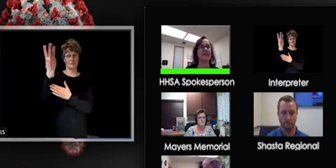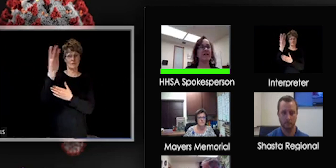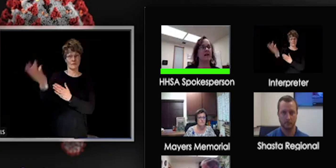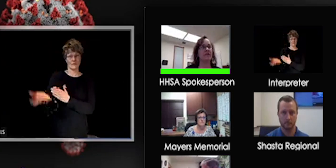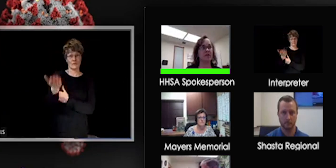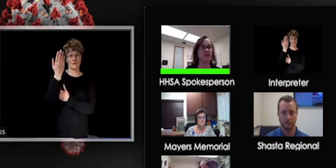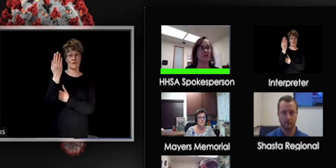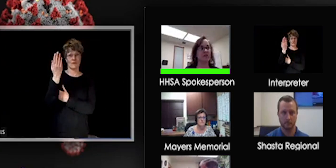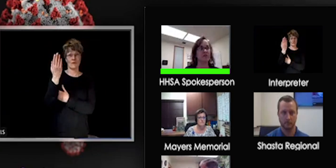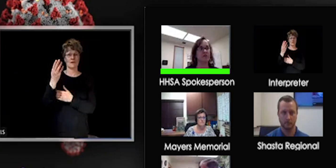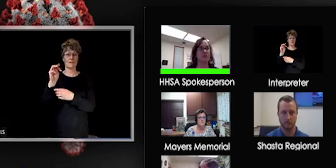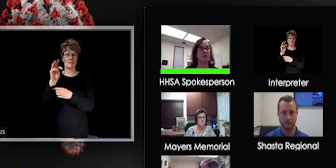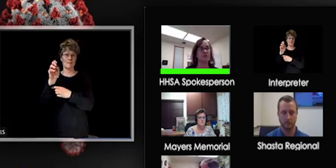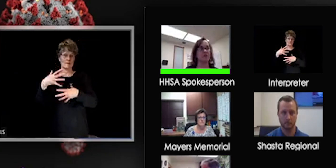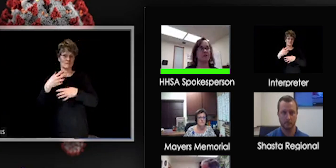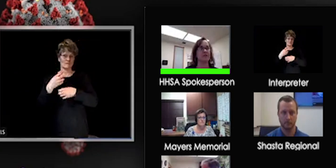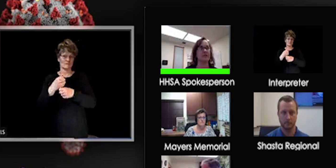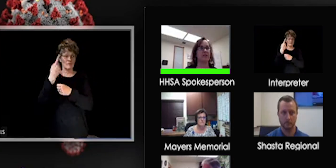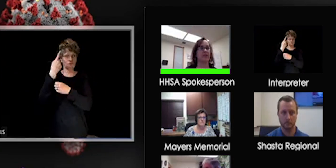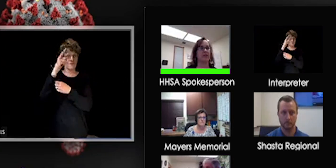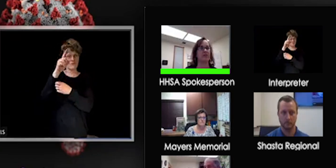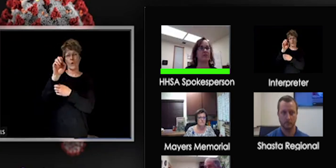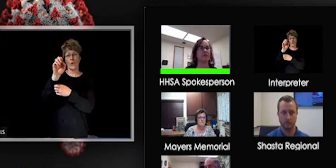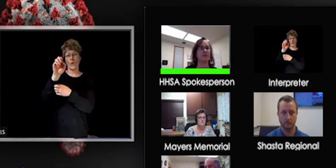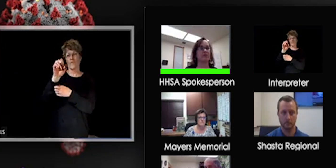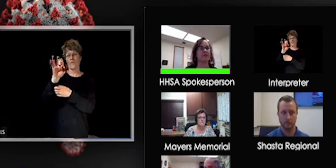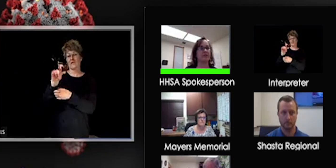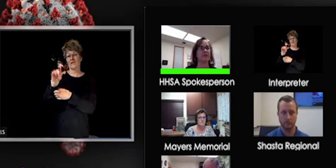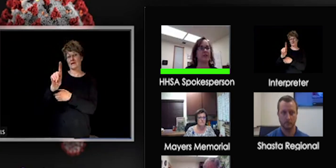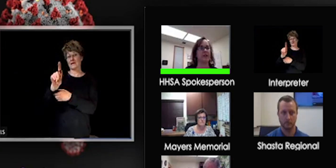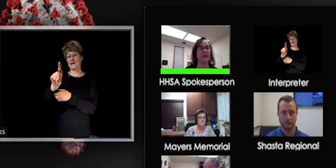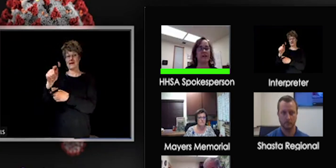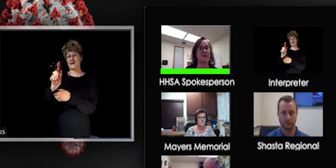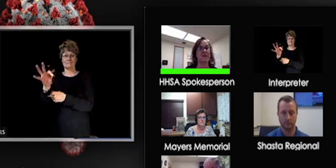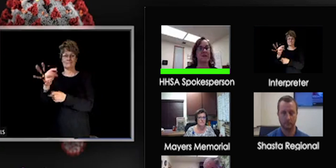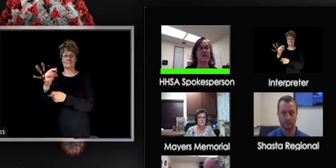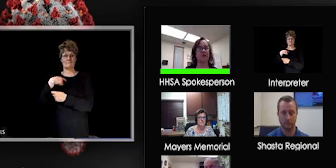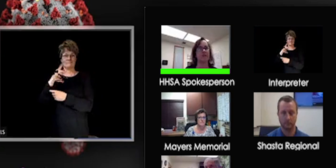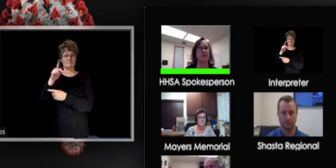I’m Kerri Schuette, the spokesperson for Shasta County Health and Human Services. I’ll